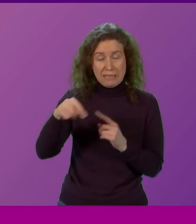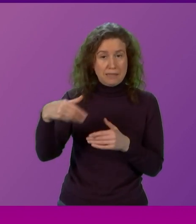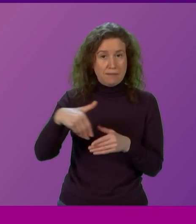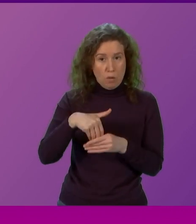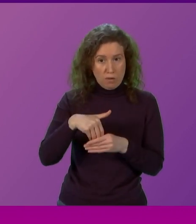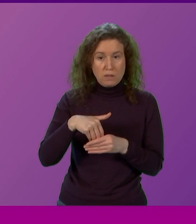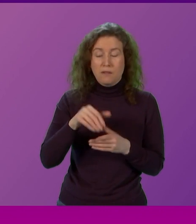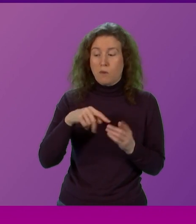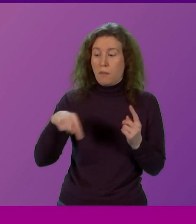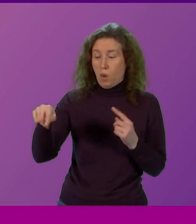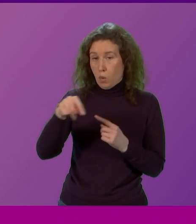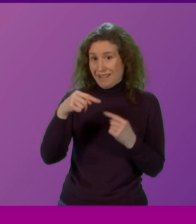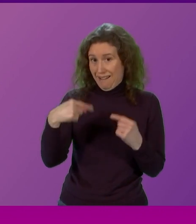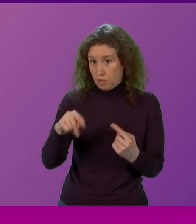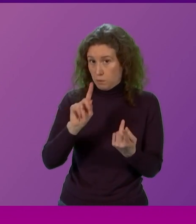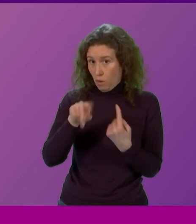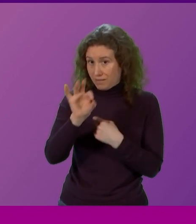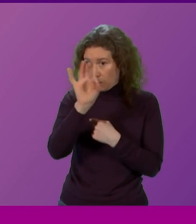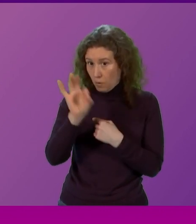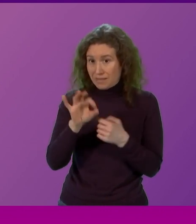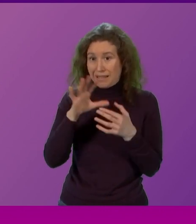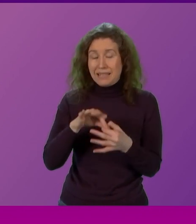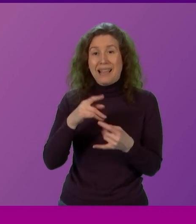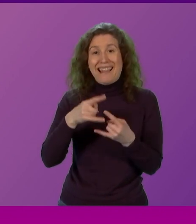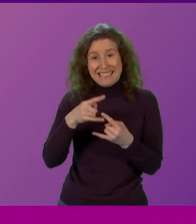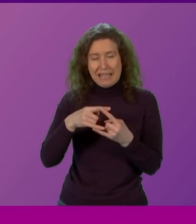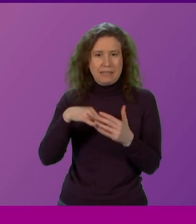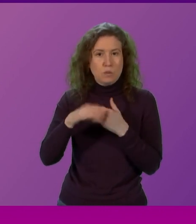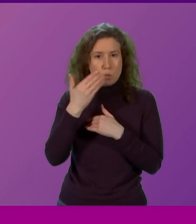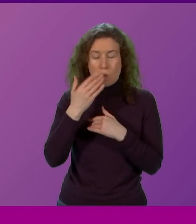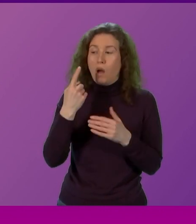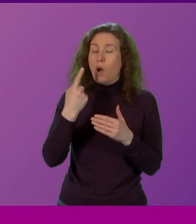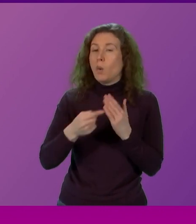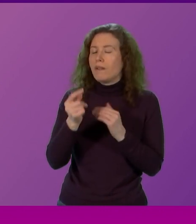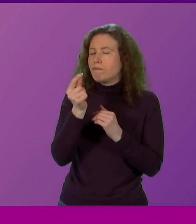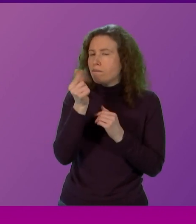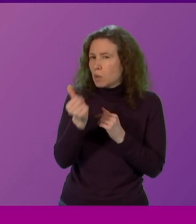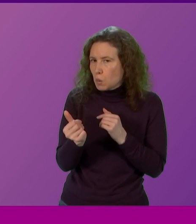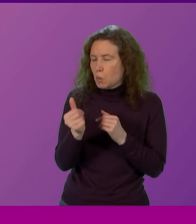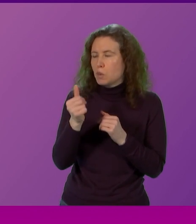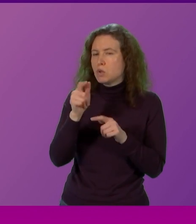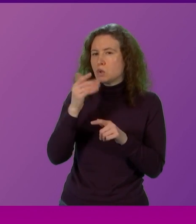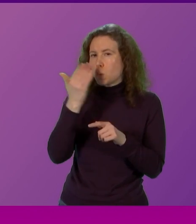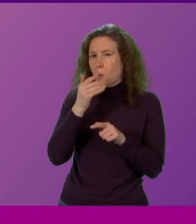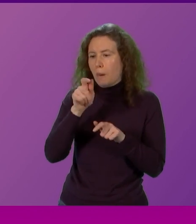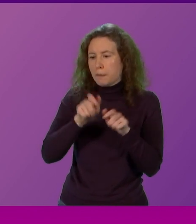Of those who were eligible to answer the questions relating to sexual activity, only a tiny fraction of school pupils answered.